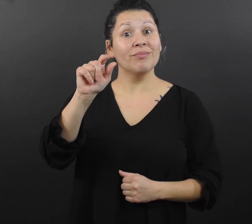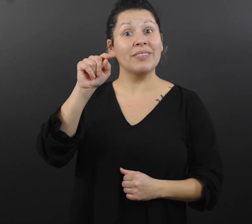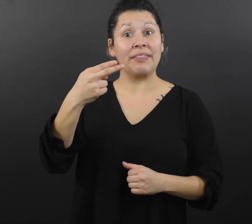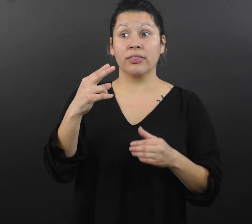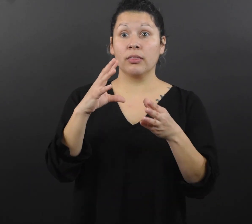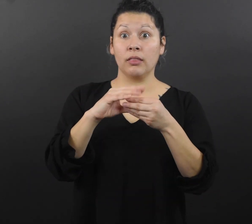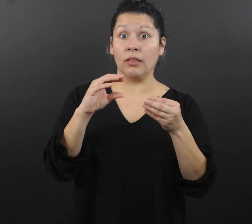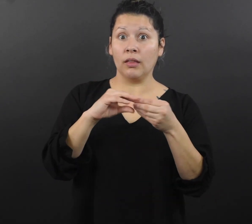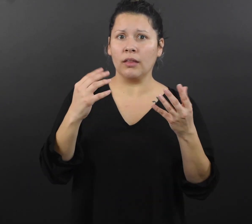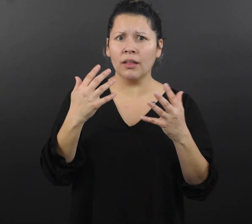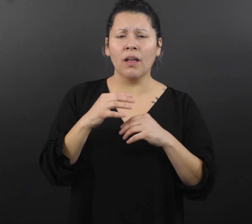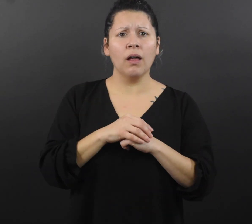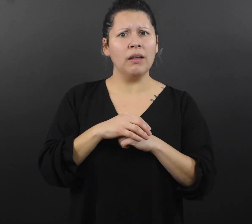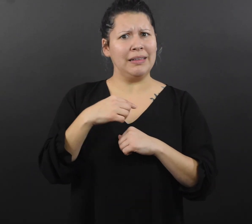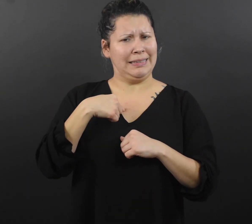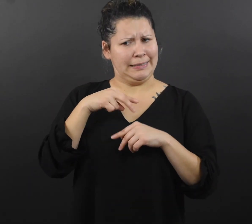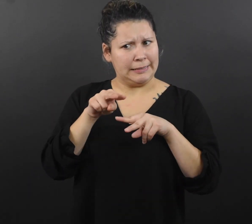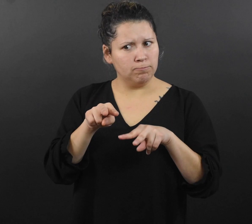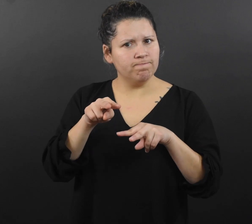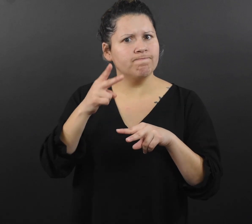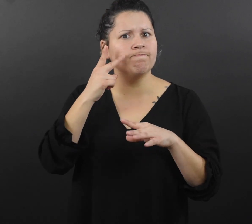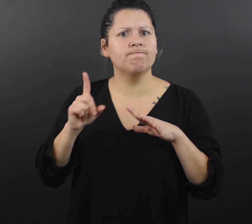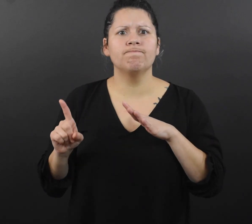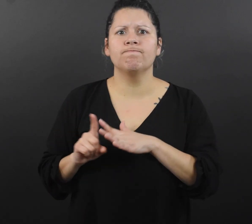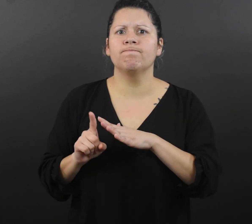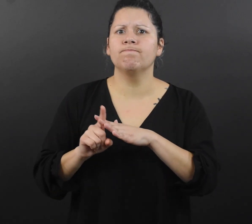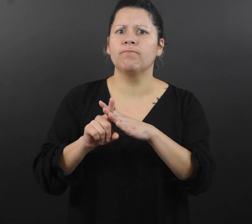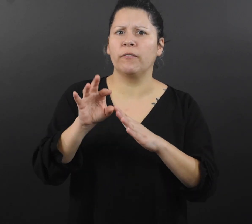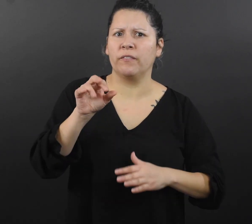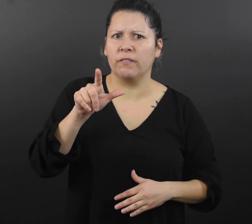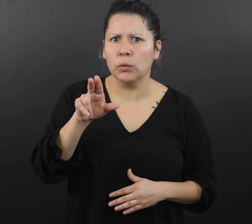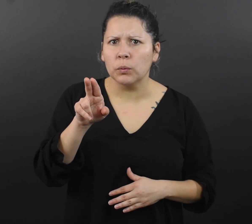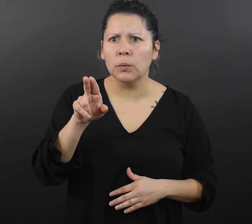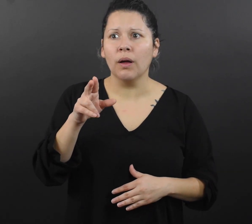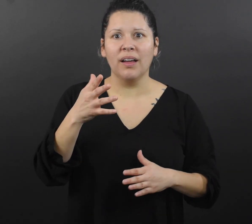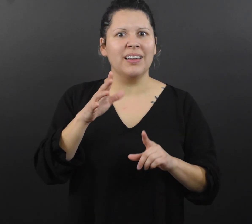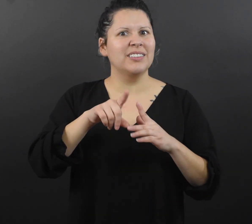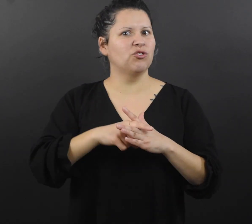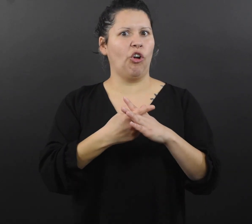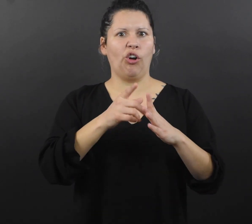“We have started to see flu activity,” says Heath. “It has started nationally,